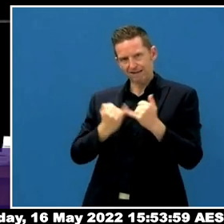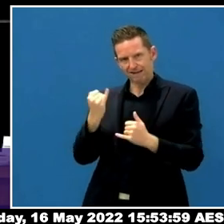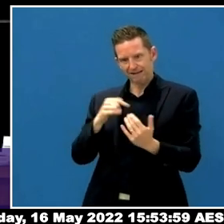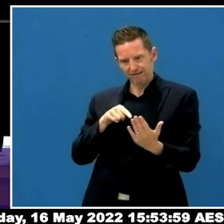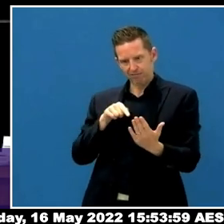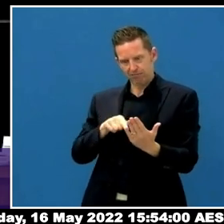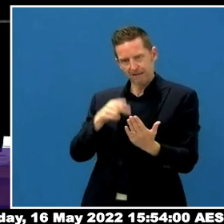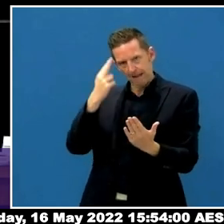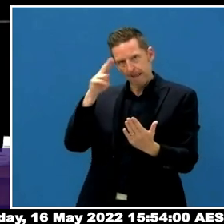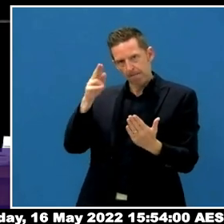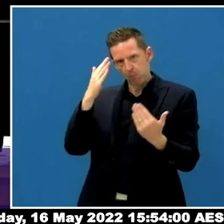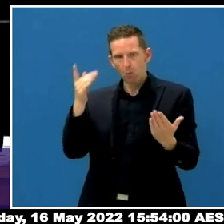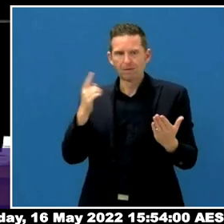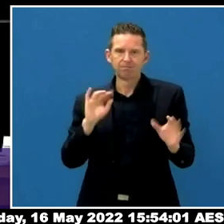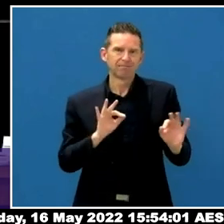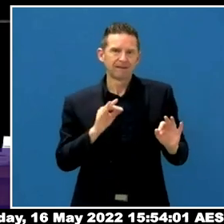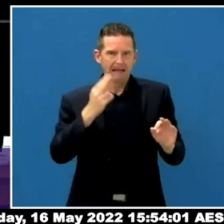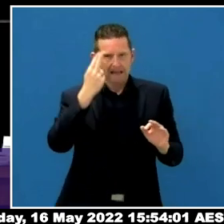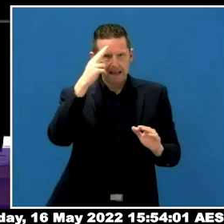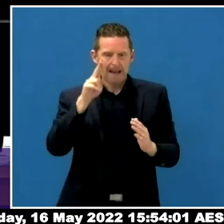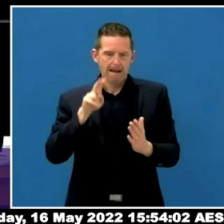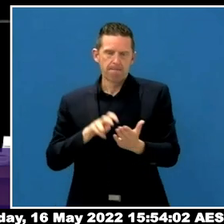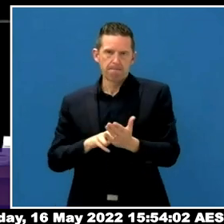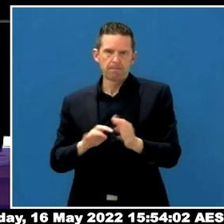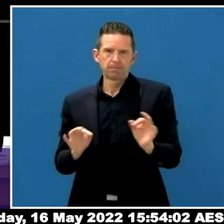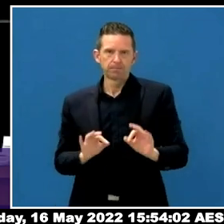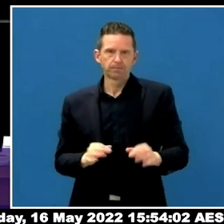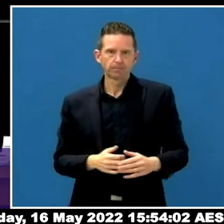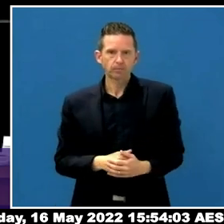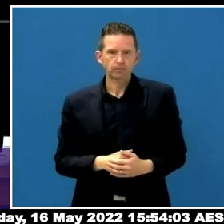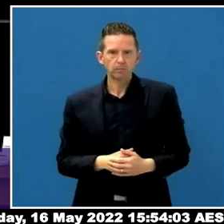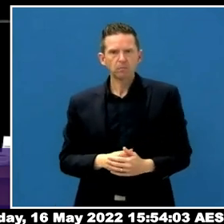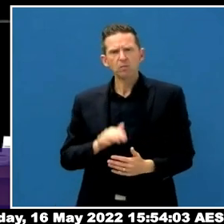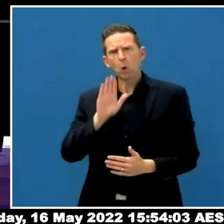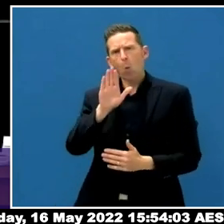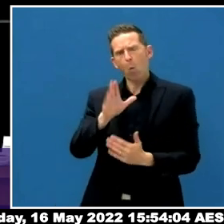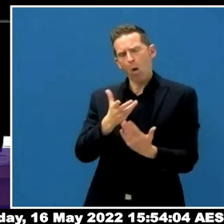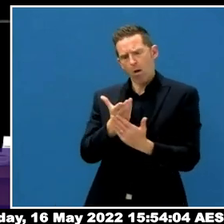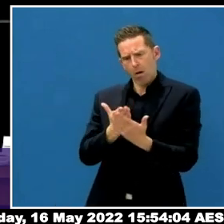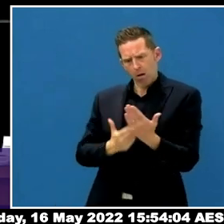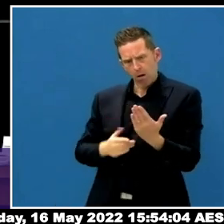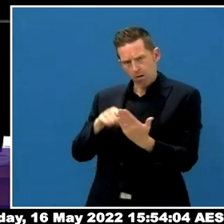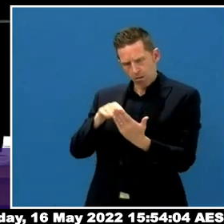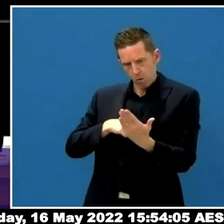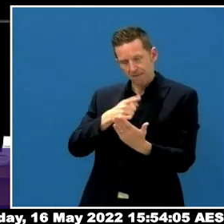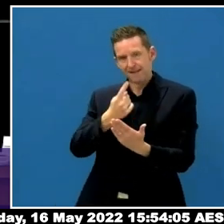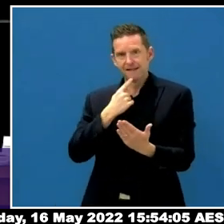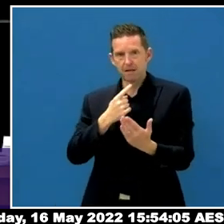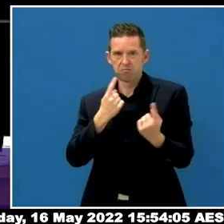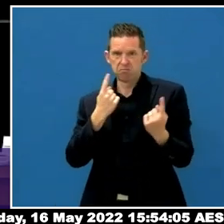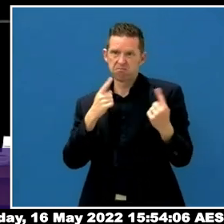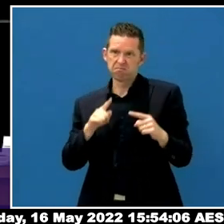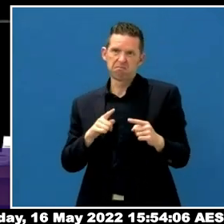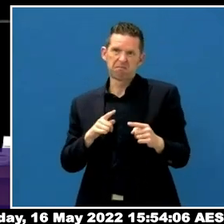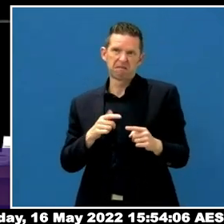And I think in your statement you estimate that the completion rate was 60 per cent of the time. SUZIE: Yes, about that.